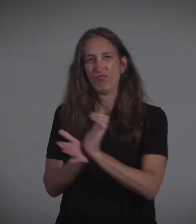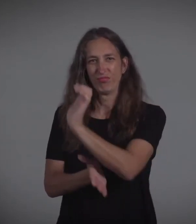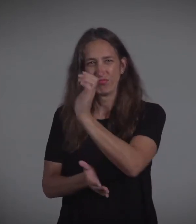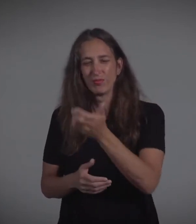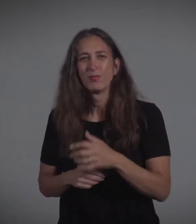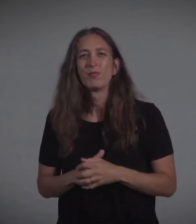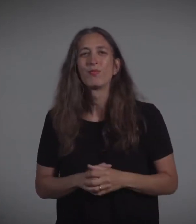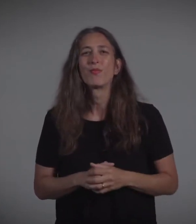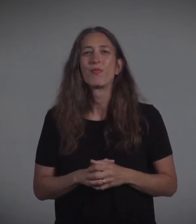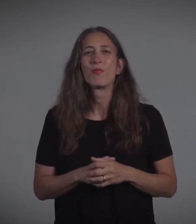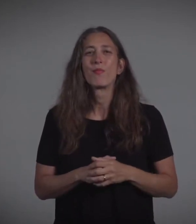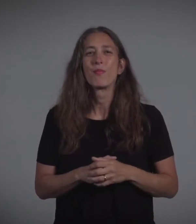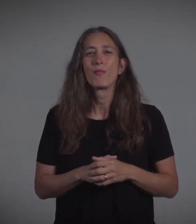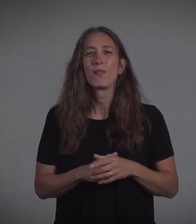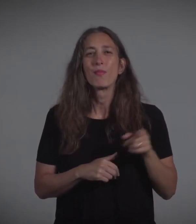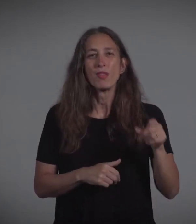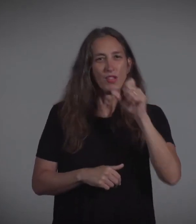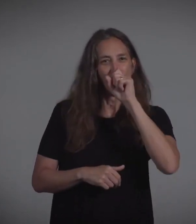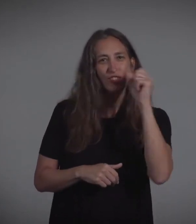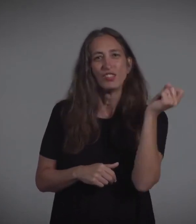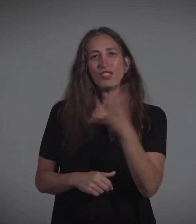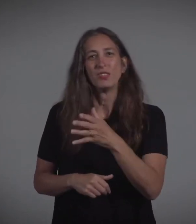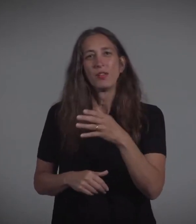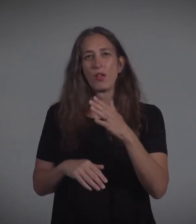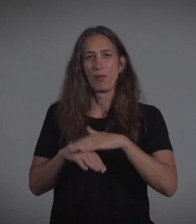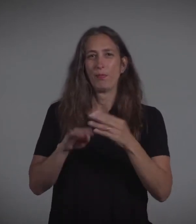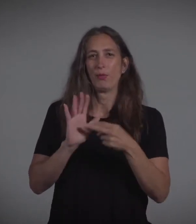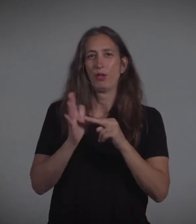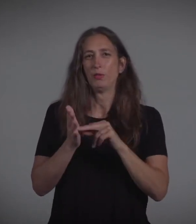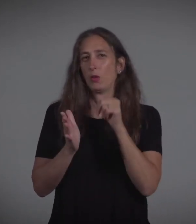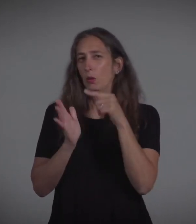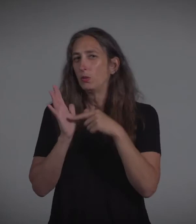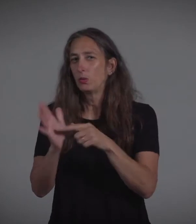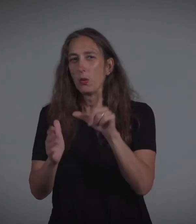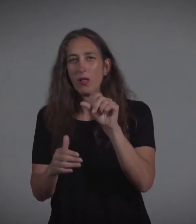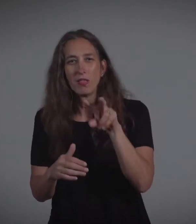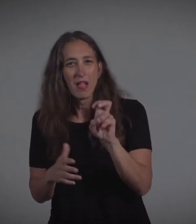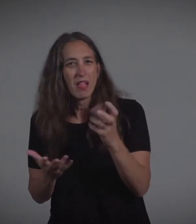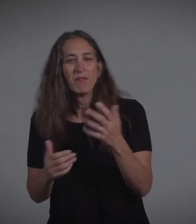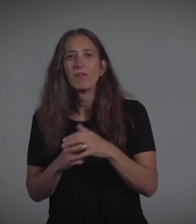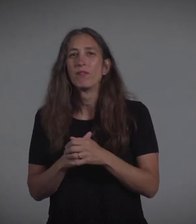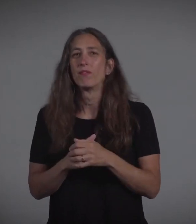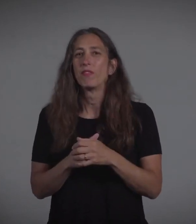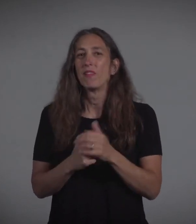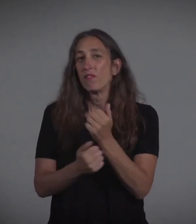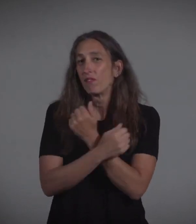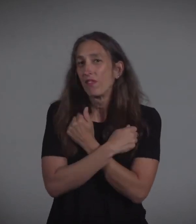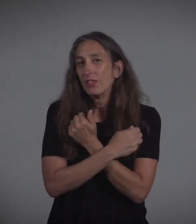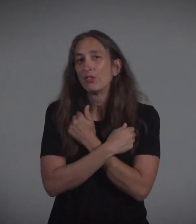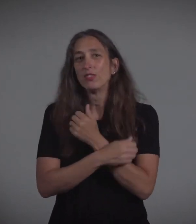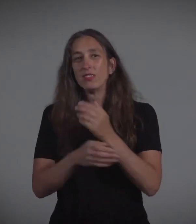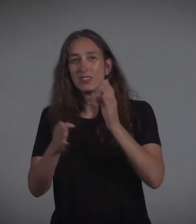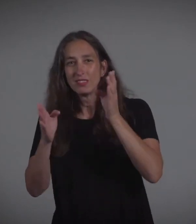The abuser discounts you. The abuser ignores their partner, and doesn't show love.